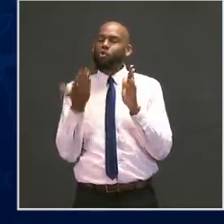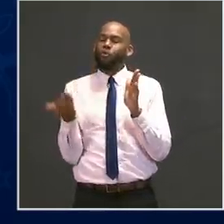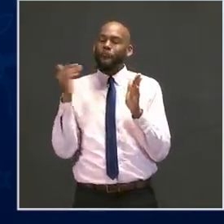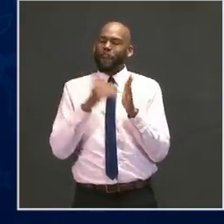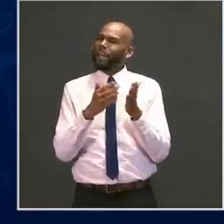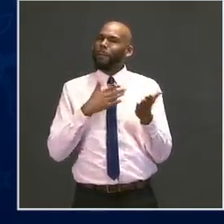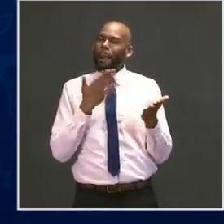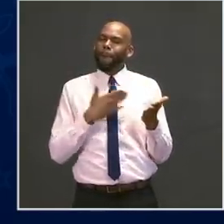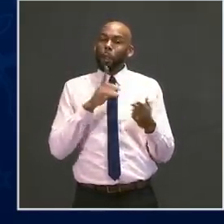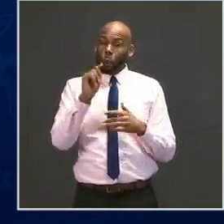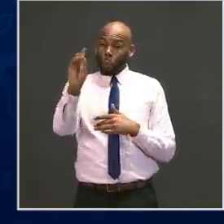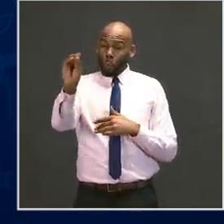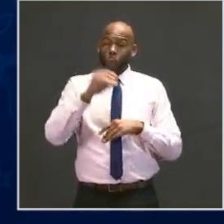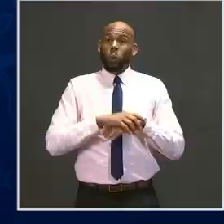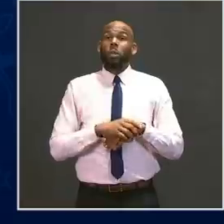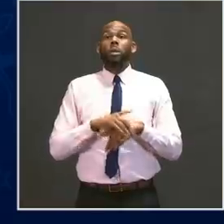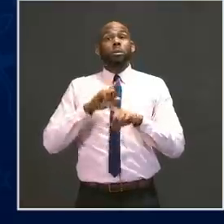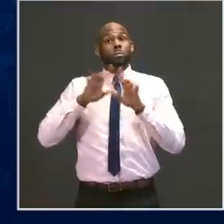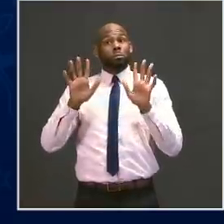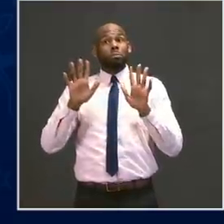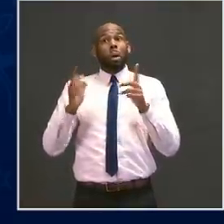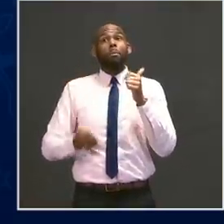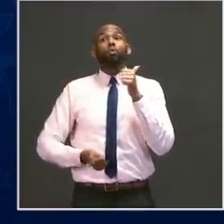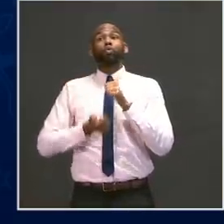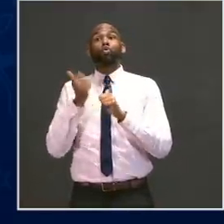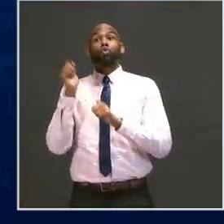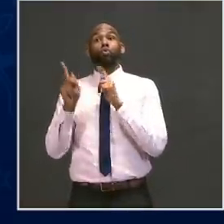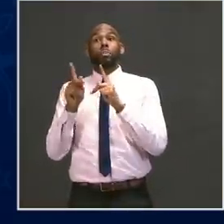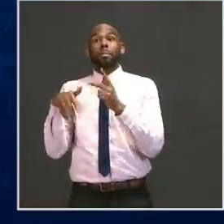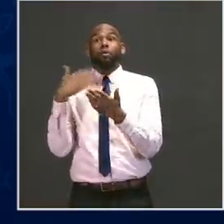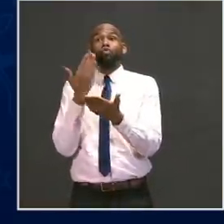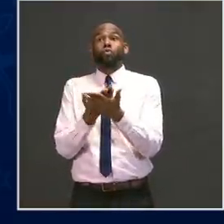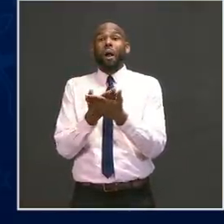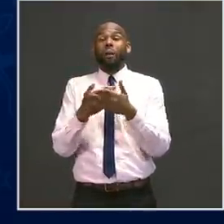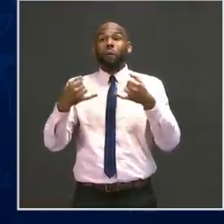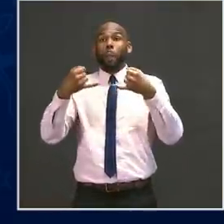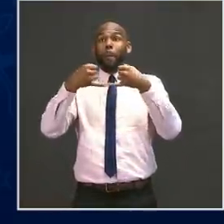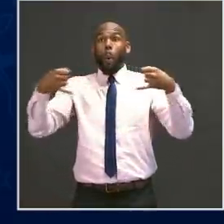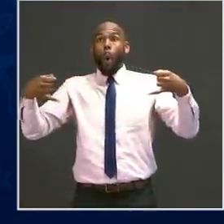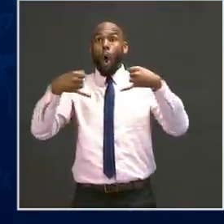You know, first, the majority of people who come to the border are turned away.